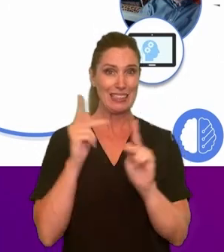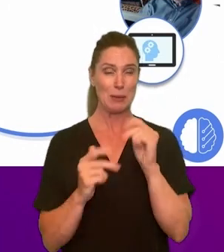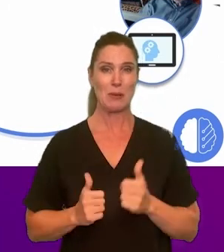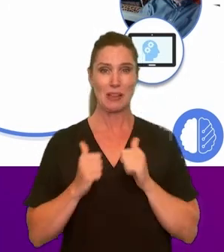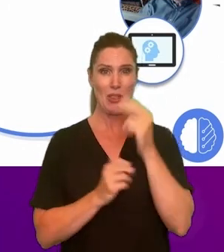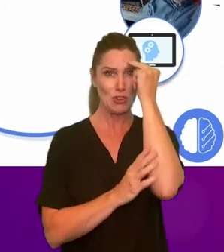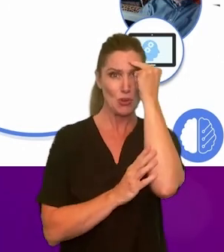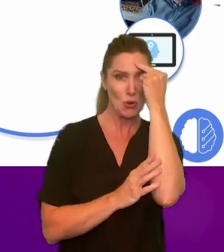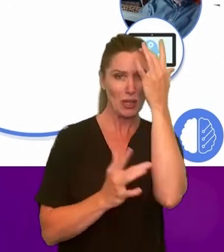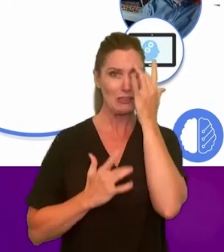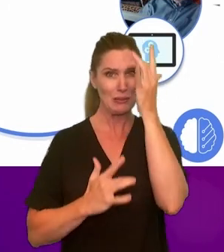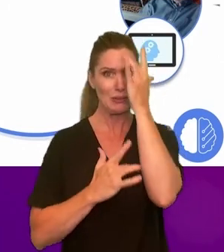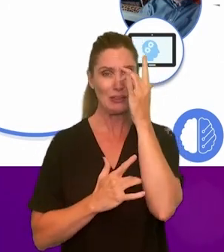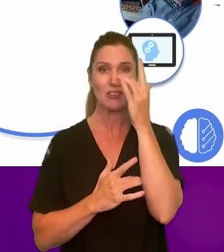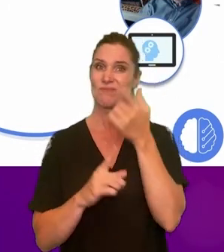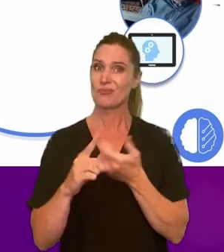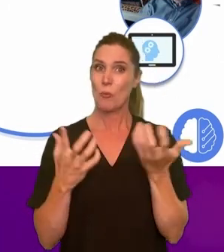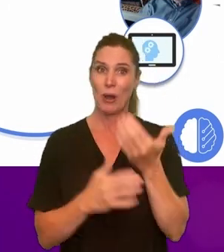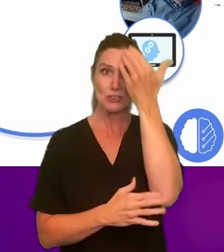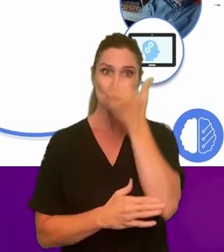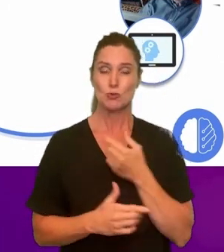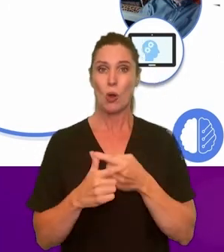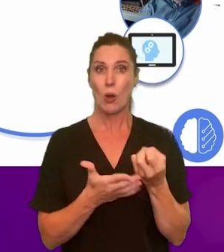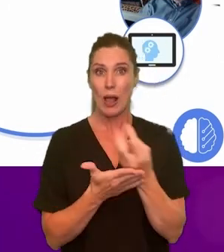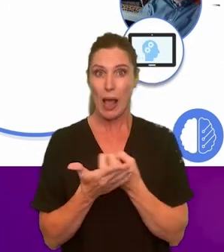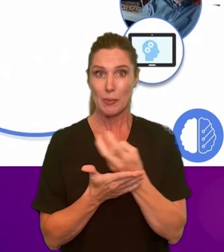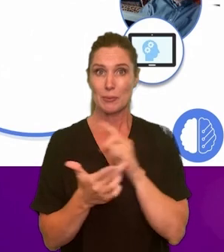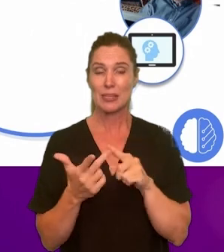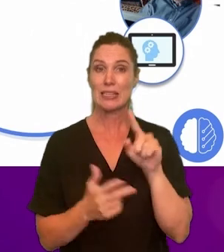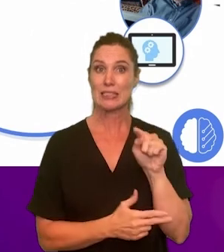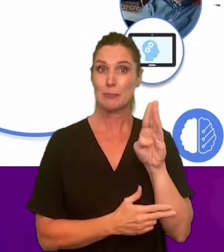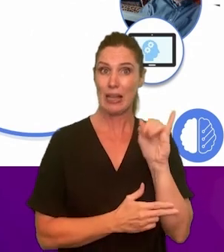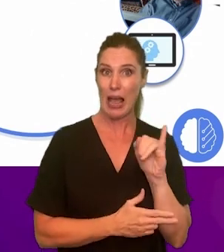resulting from things like stroke, epilepsy, traumatic brain injury and more.